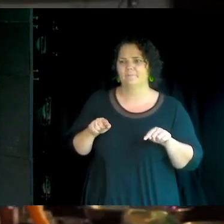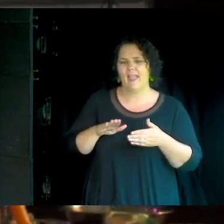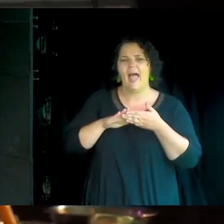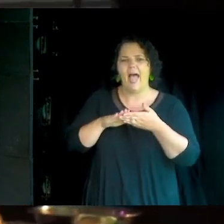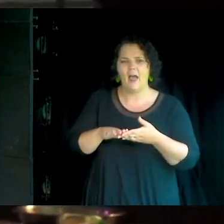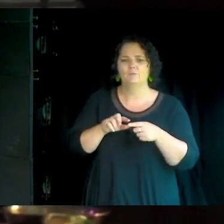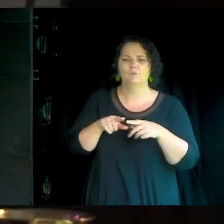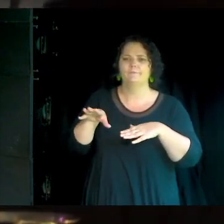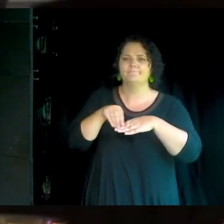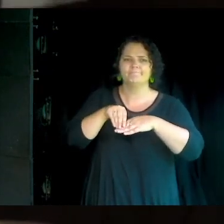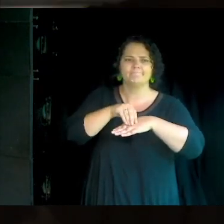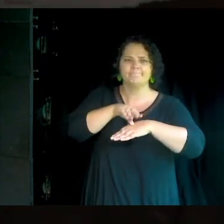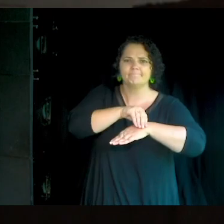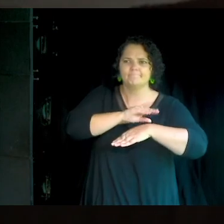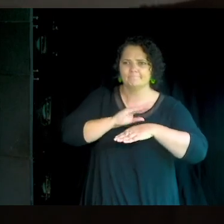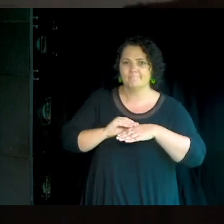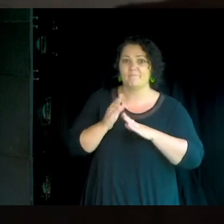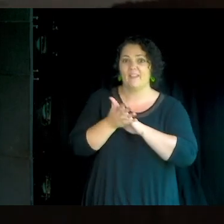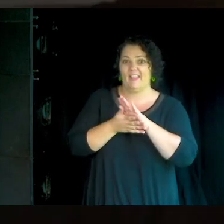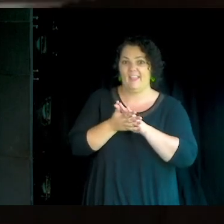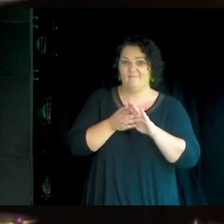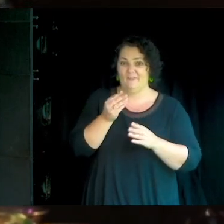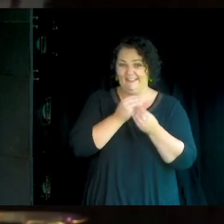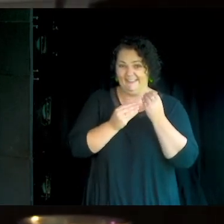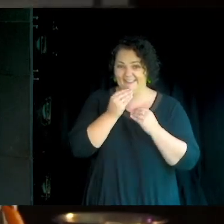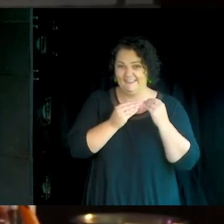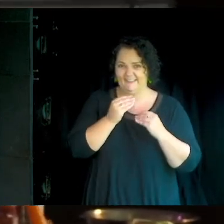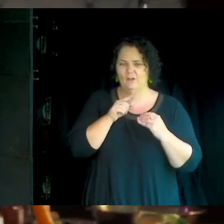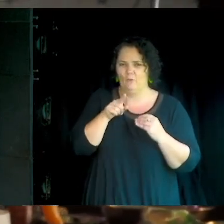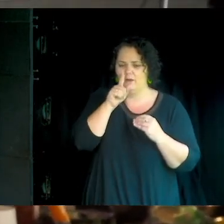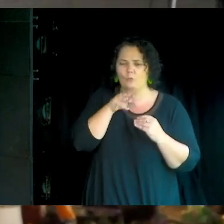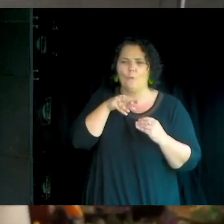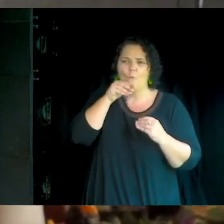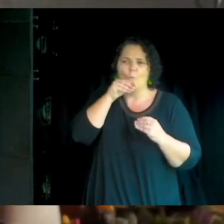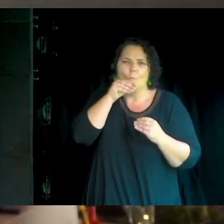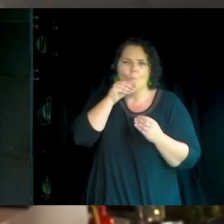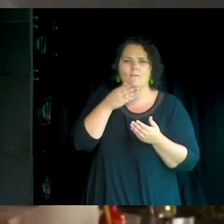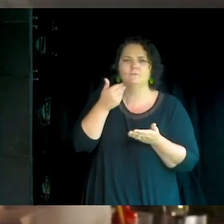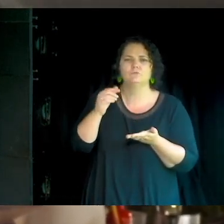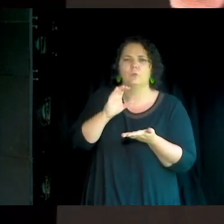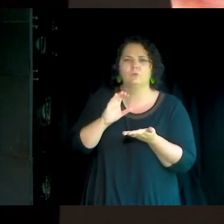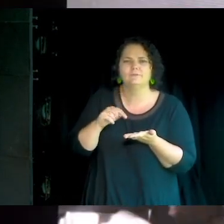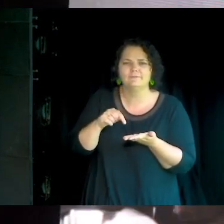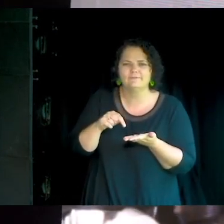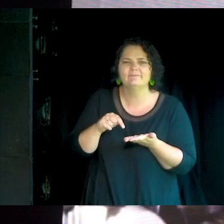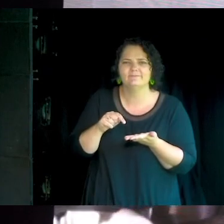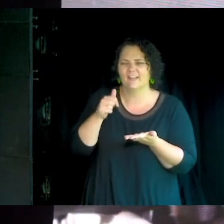make sure when you eat it you can actually eat all the sauces out while you are sucking all the all the shells I do suck the shells and everything because I think they are the